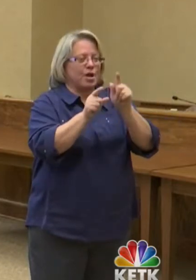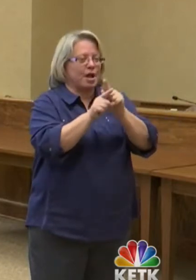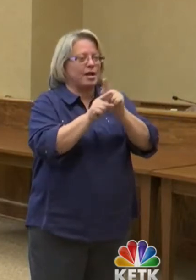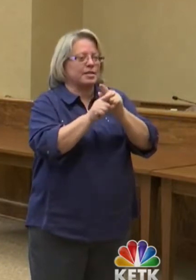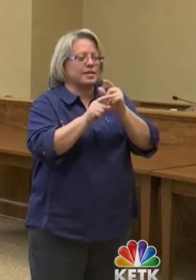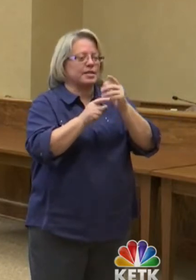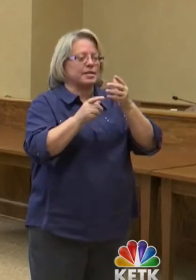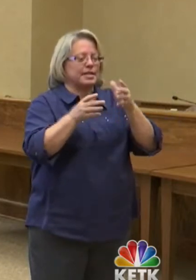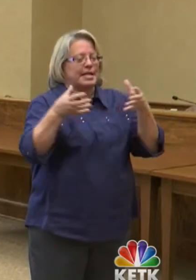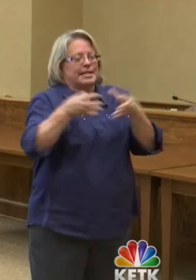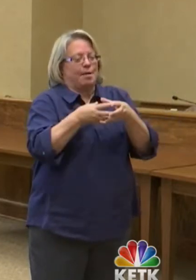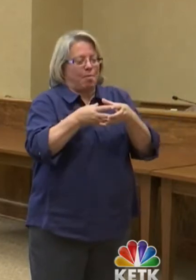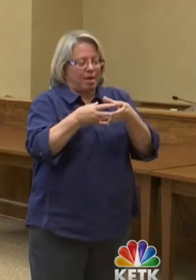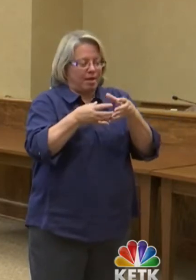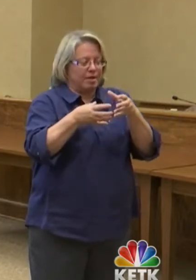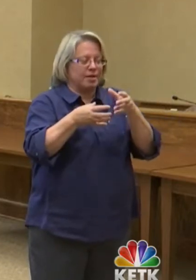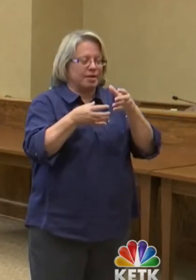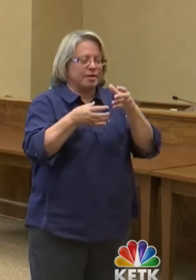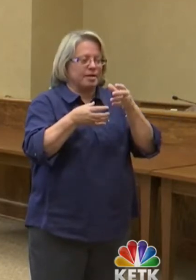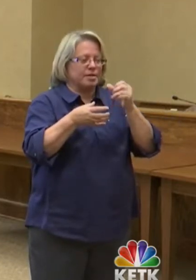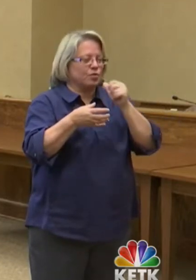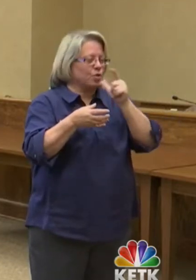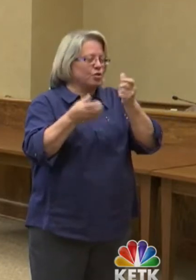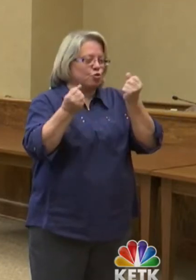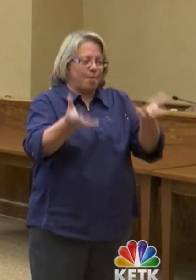I THINK A GREAT IDEA RIGHT NOW